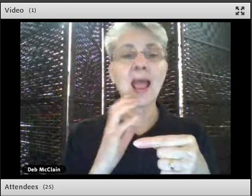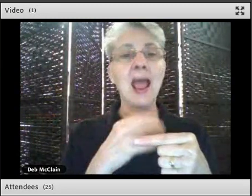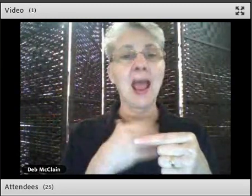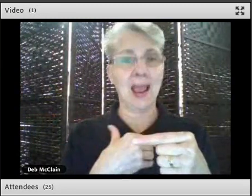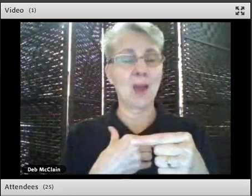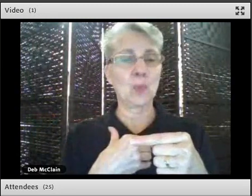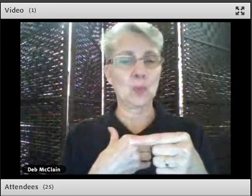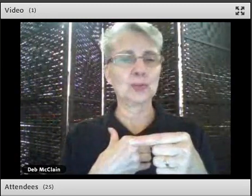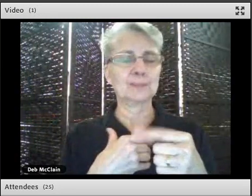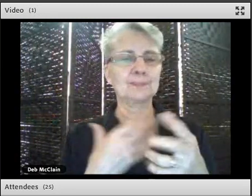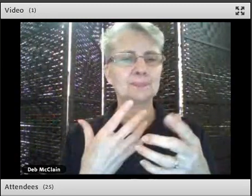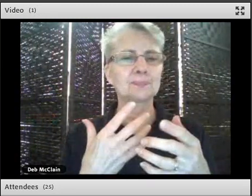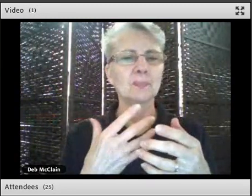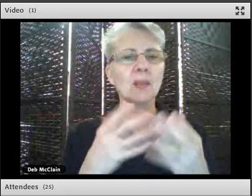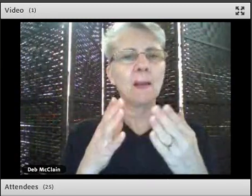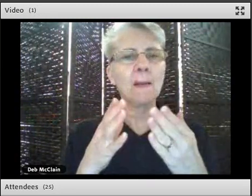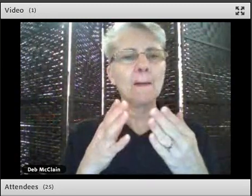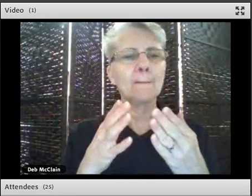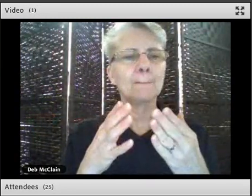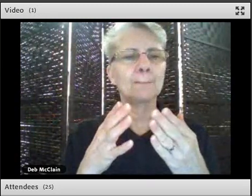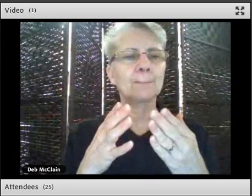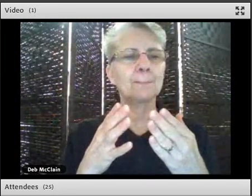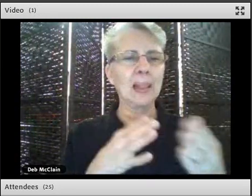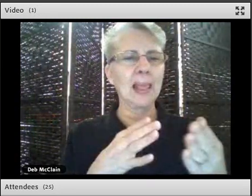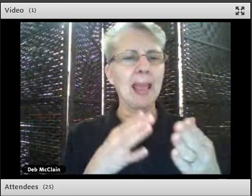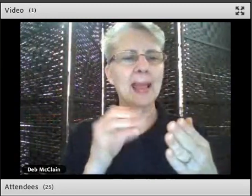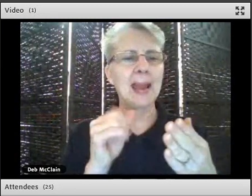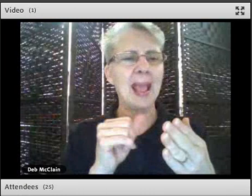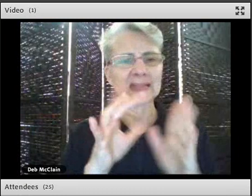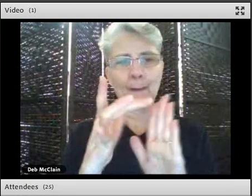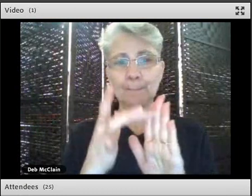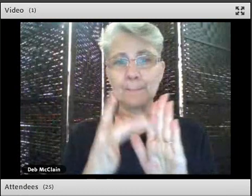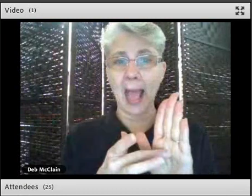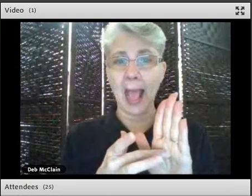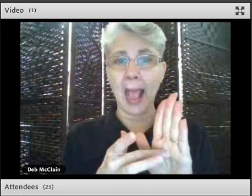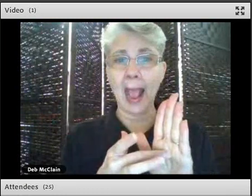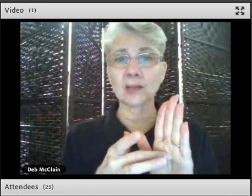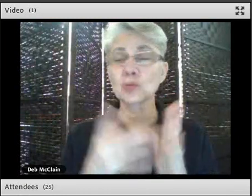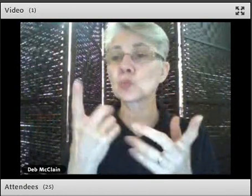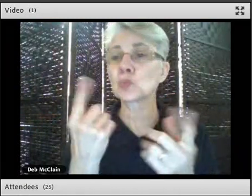So, Plan B -- Let's watch the animation for a moment.